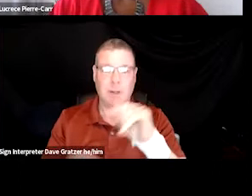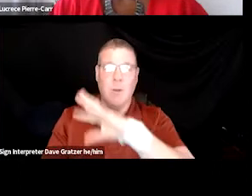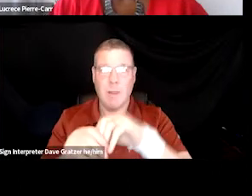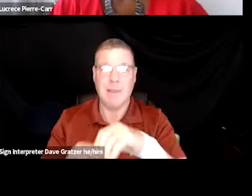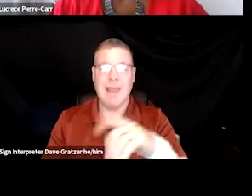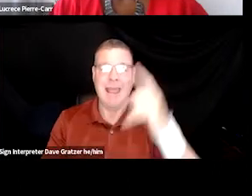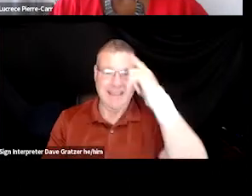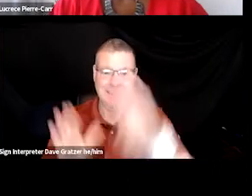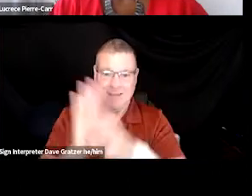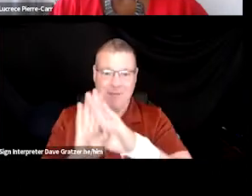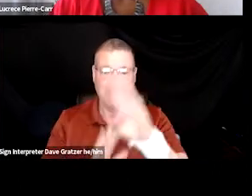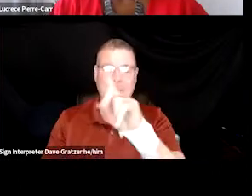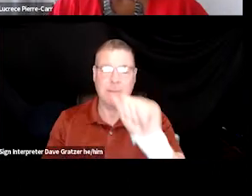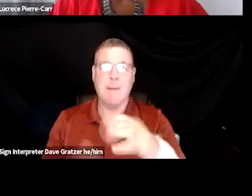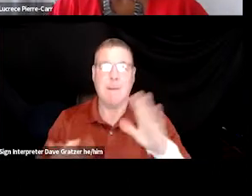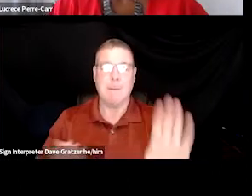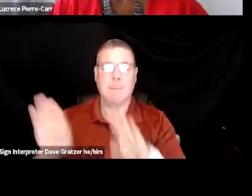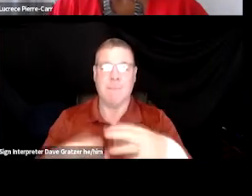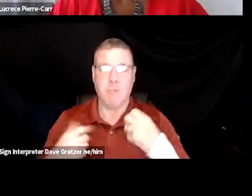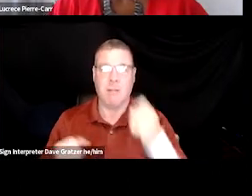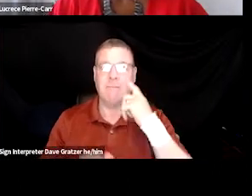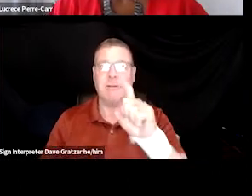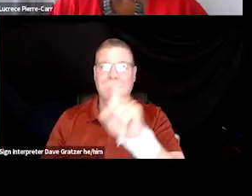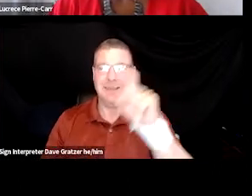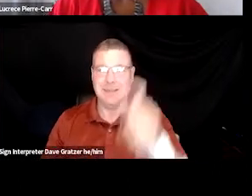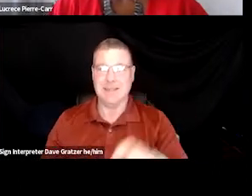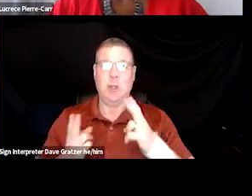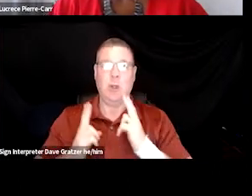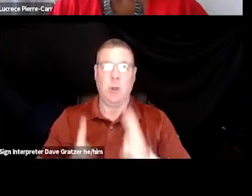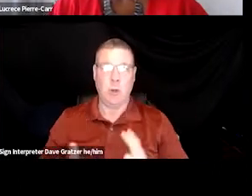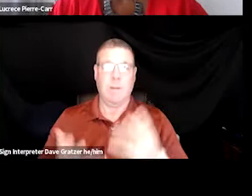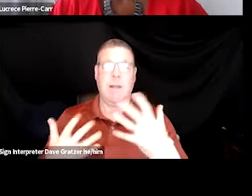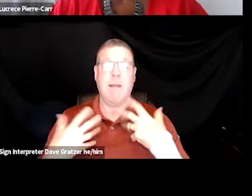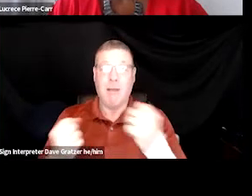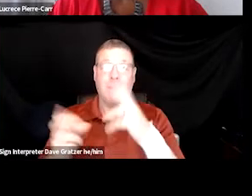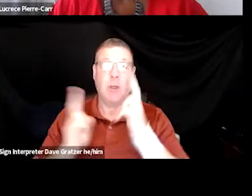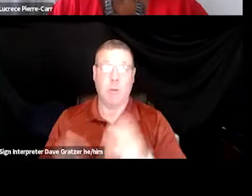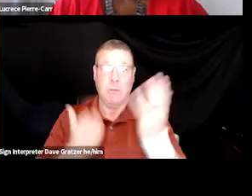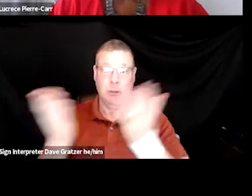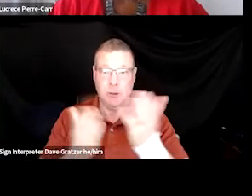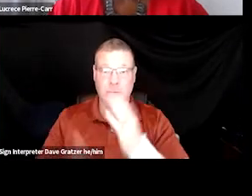behavioral health section of the Texas Human Health and Human Services Commission.